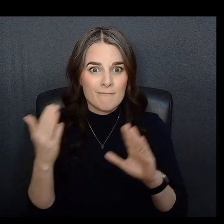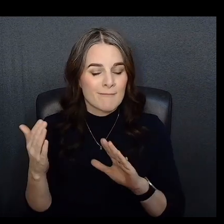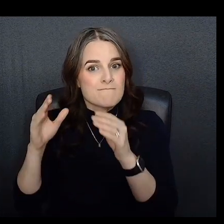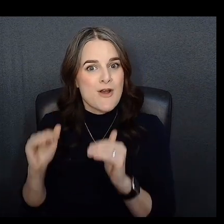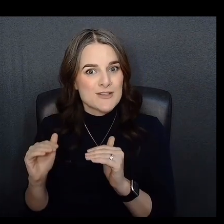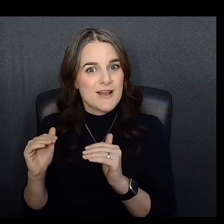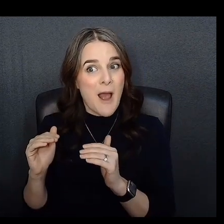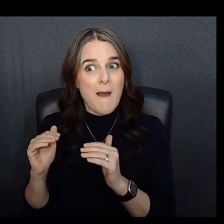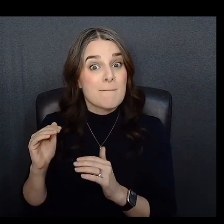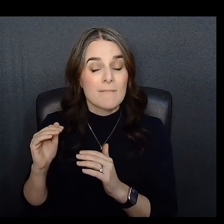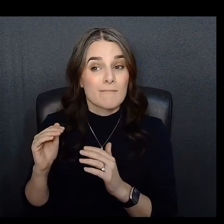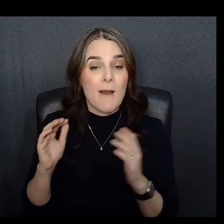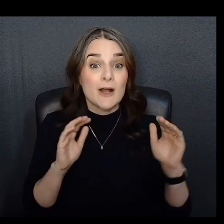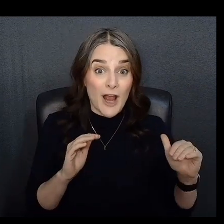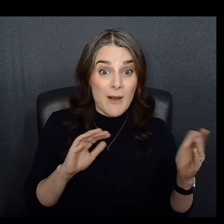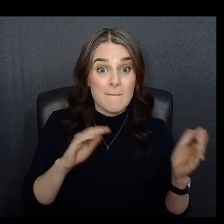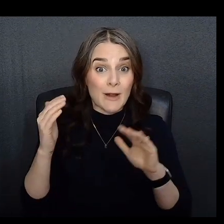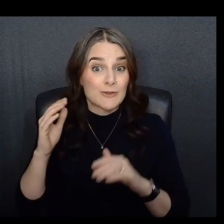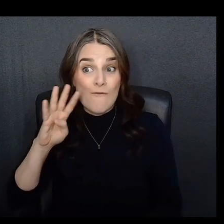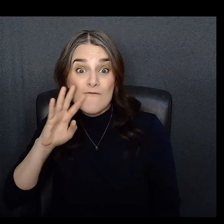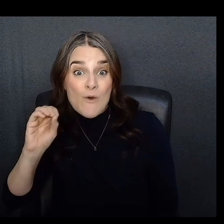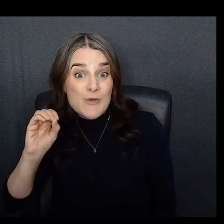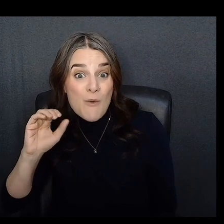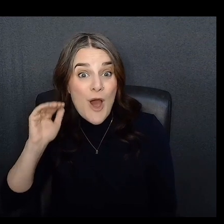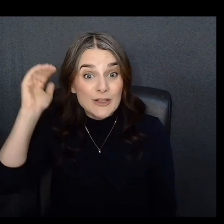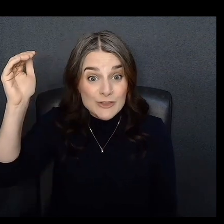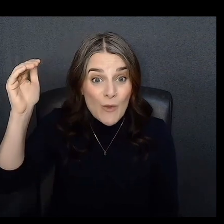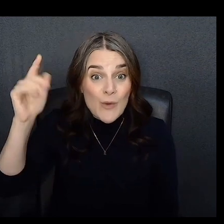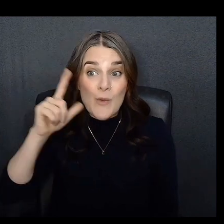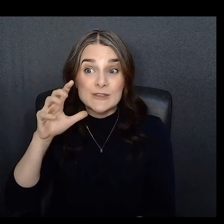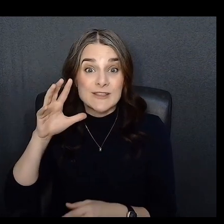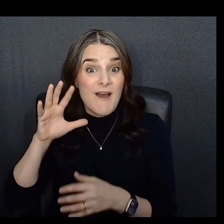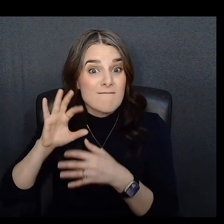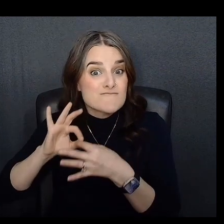for a 40-year-old adult who is in a consensual sexual relationship.